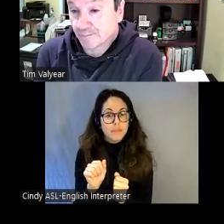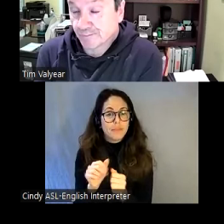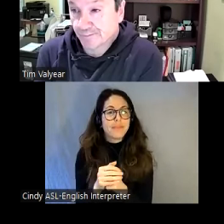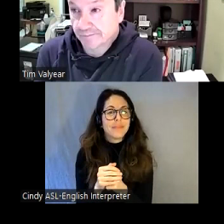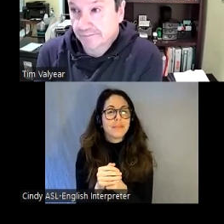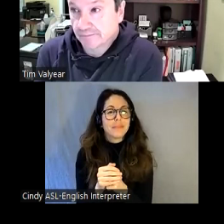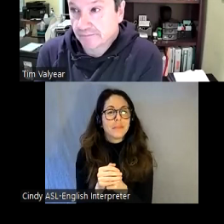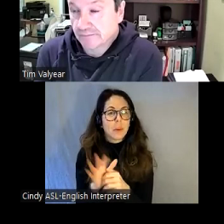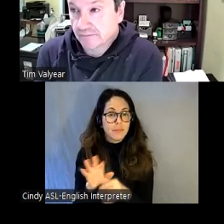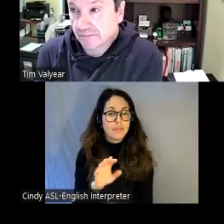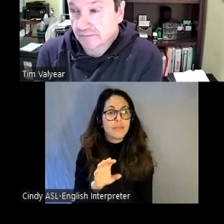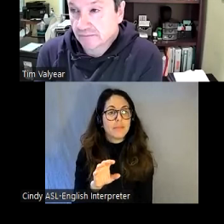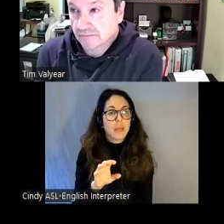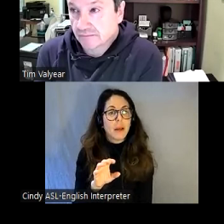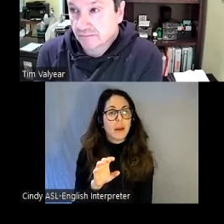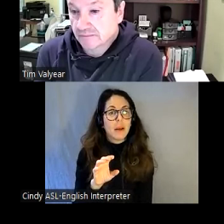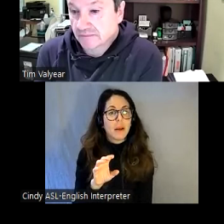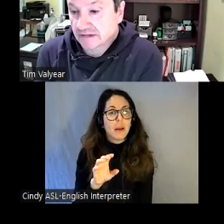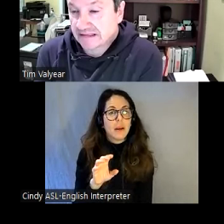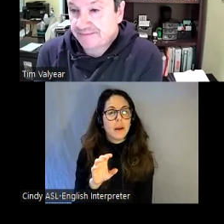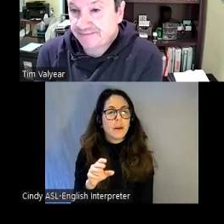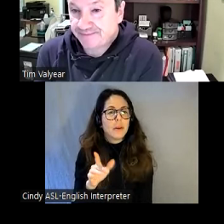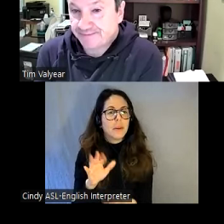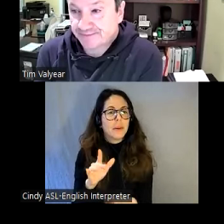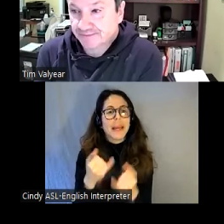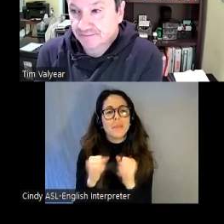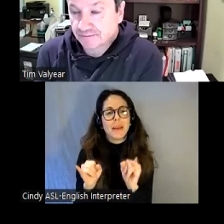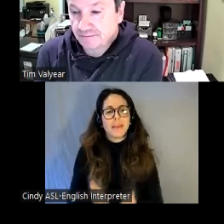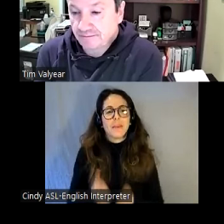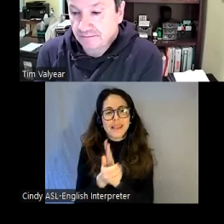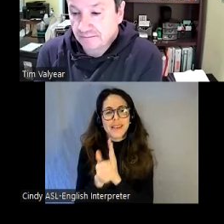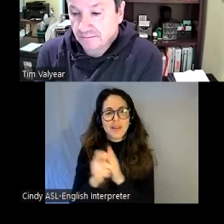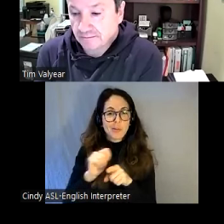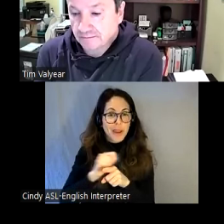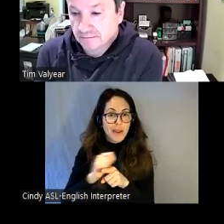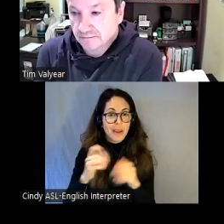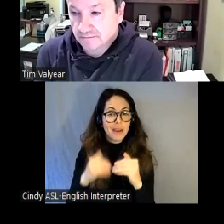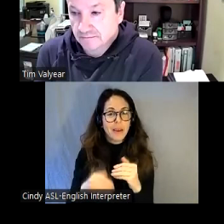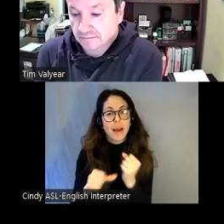volunteer program, peer support, parenting with a disability net work, independent living skills